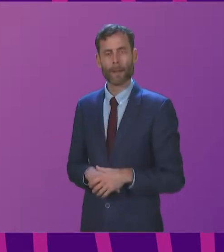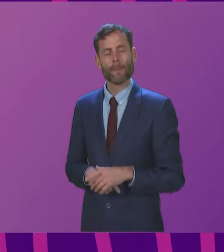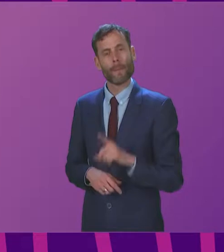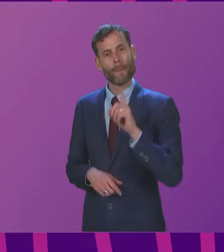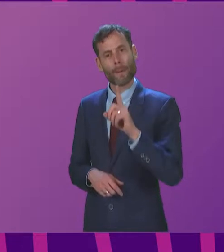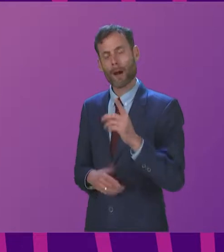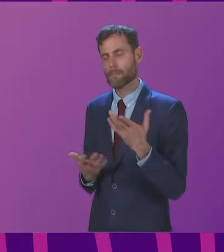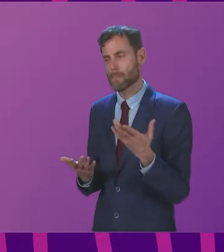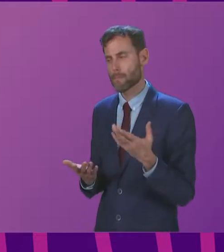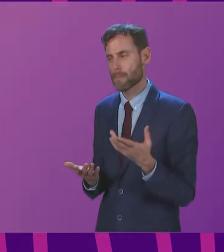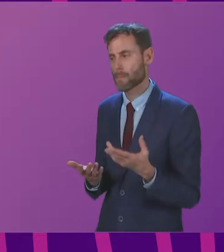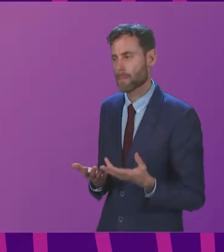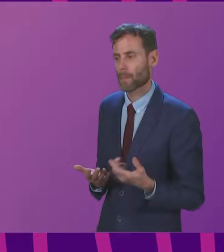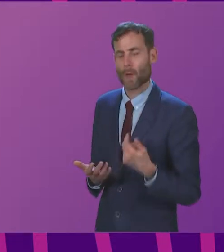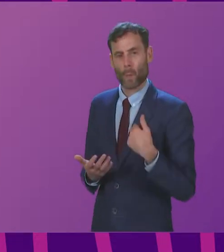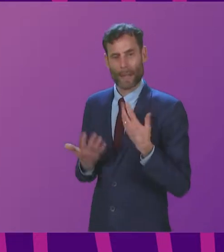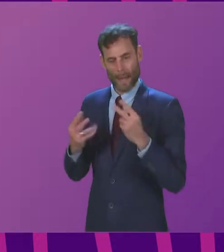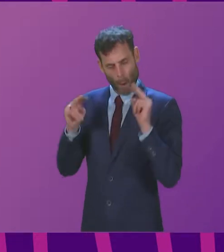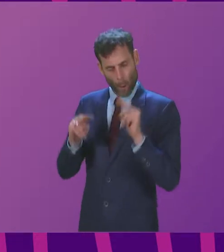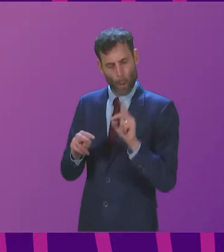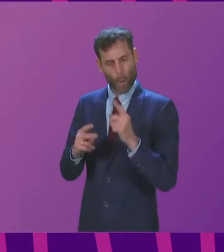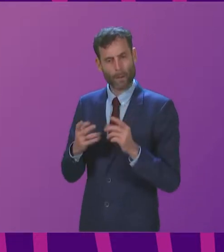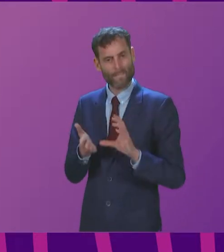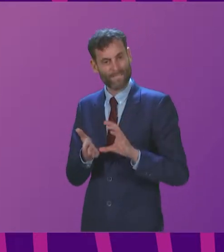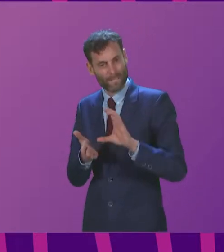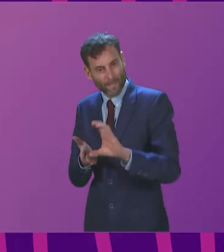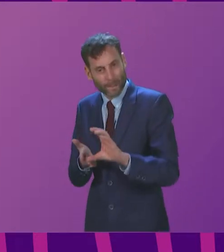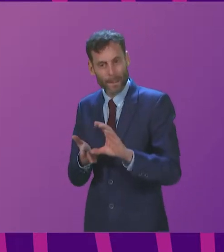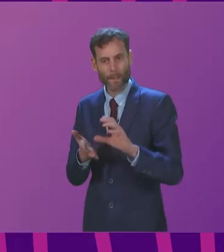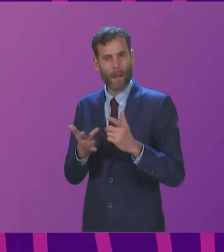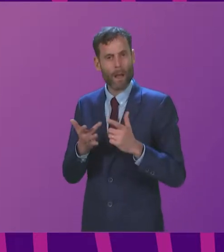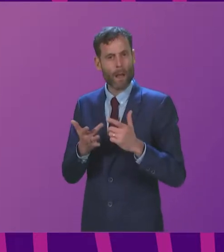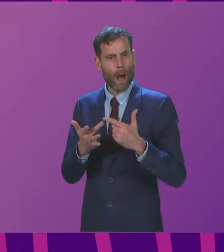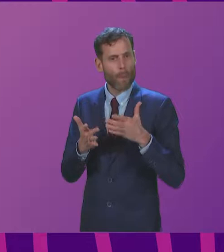through additional funding and other ways of supporting health boards to redesign